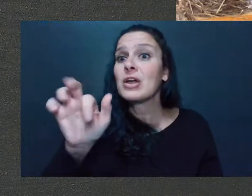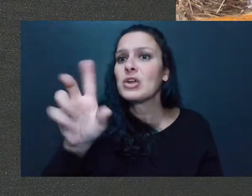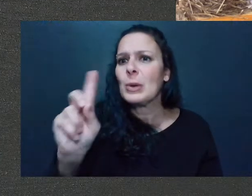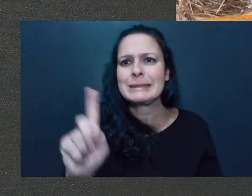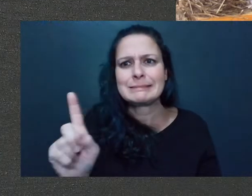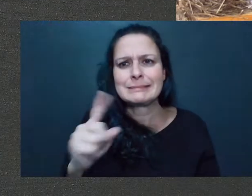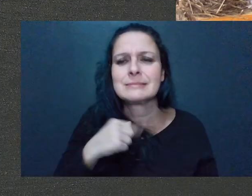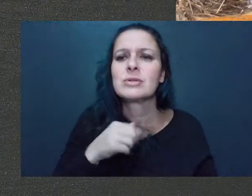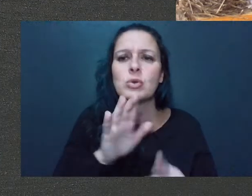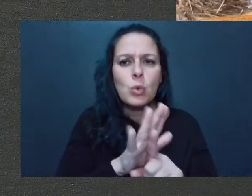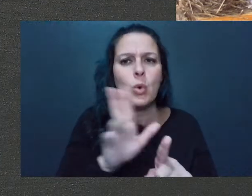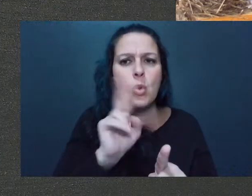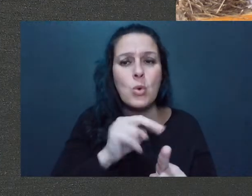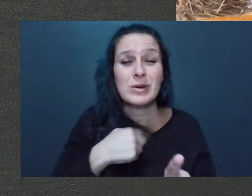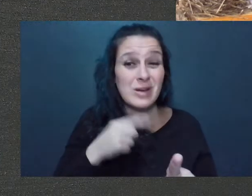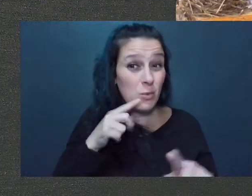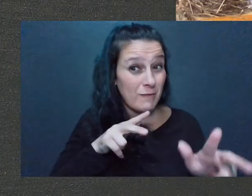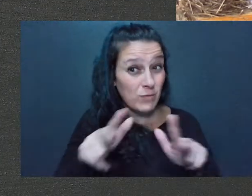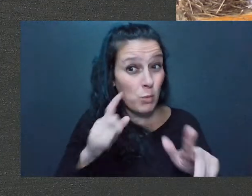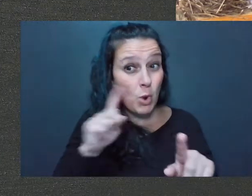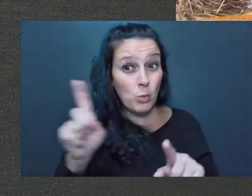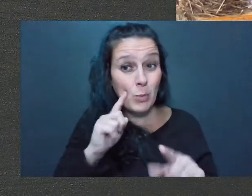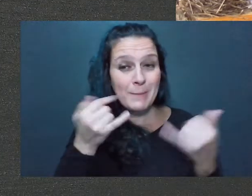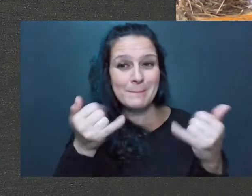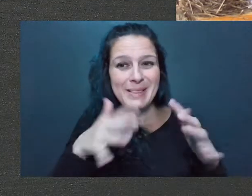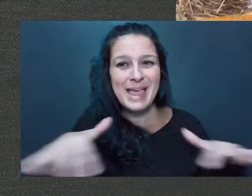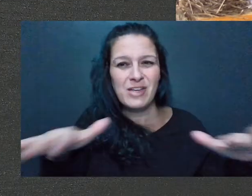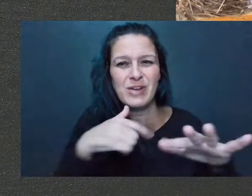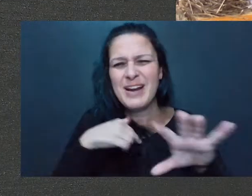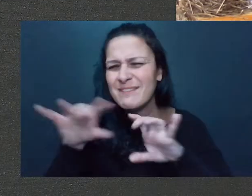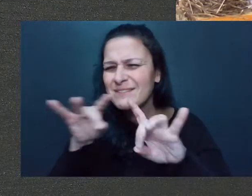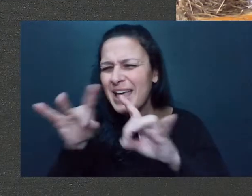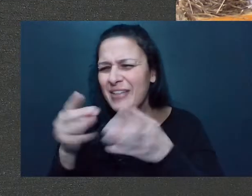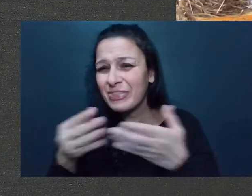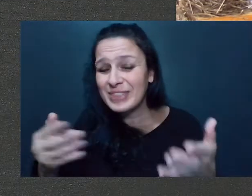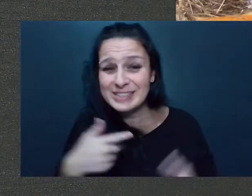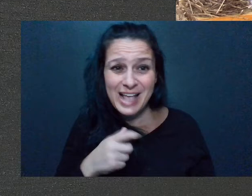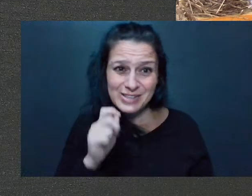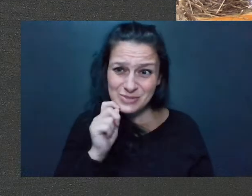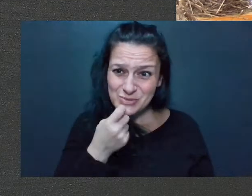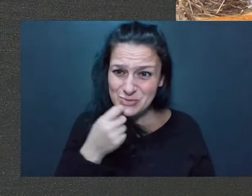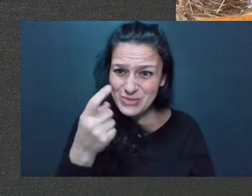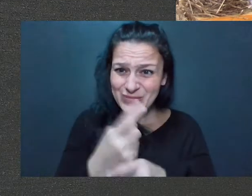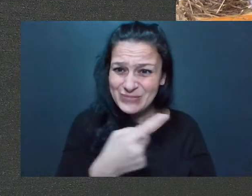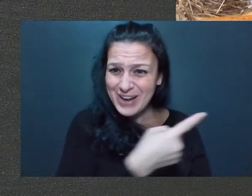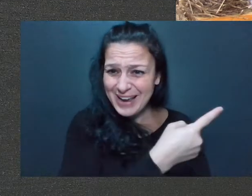we went for a walk at the playground and I found this stuff. Isn't that cool?